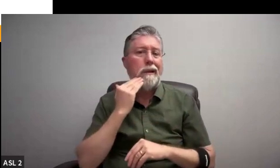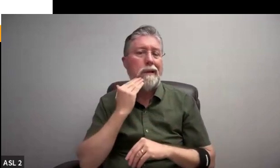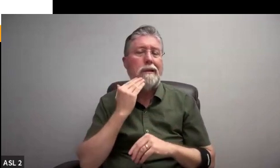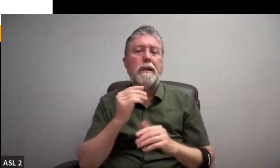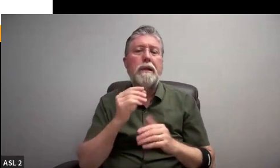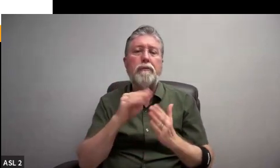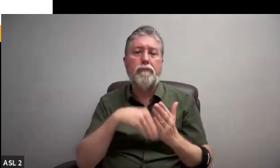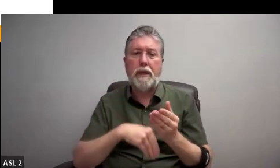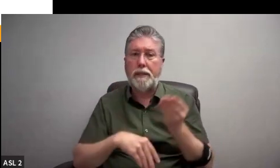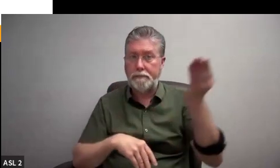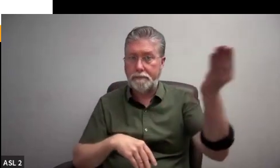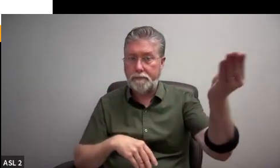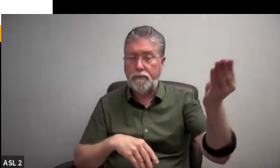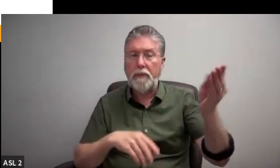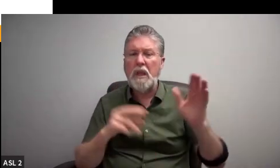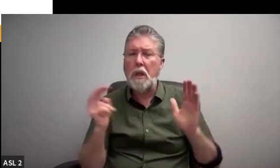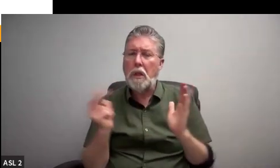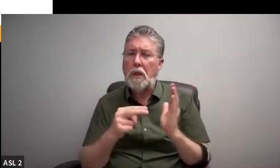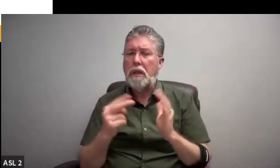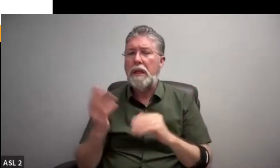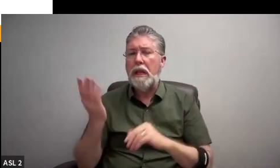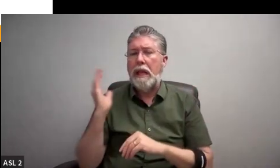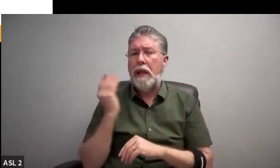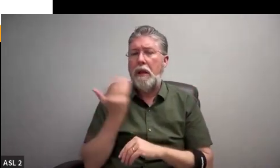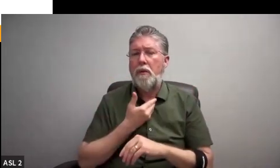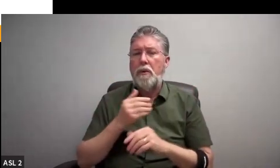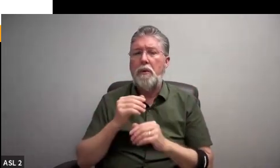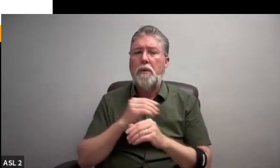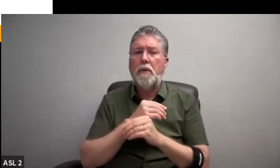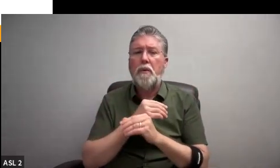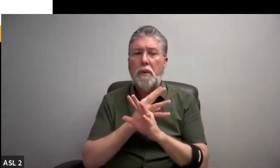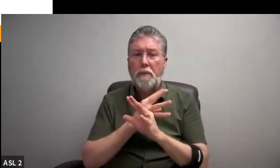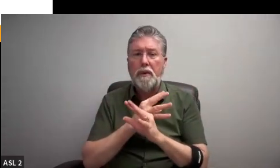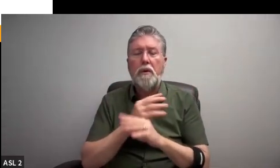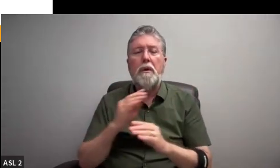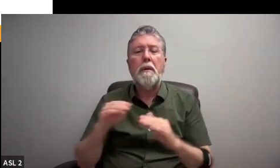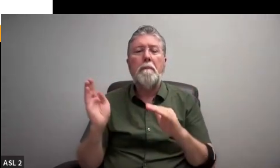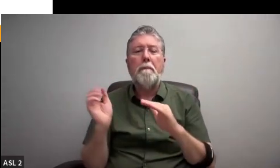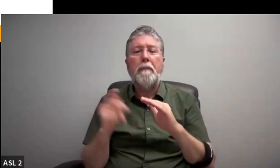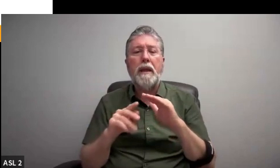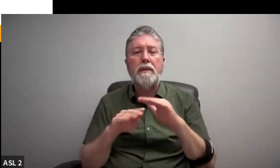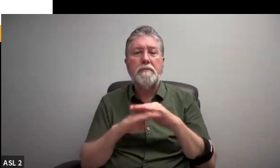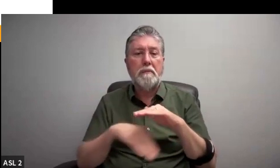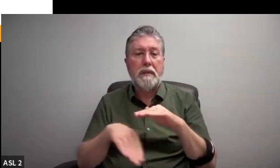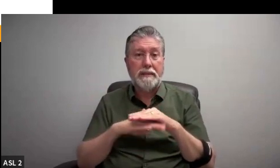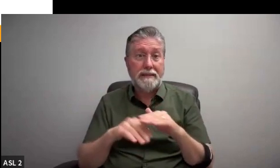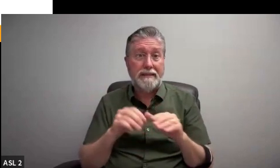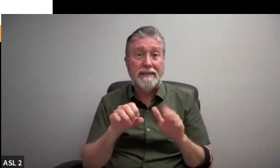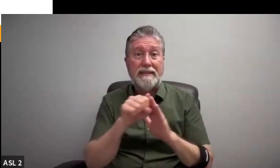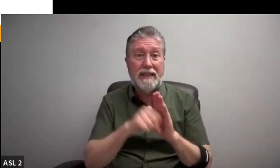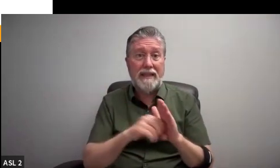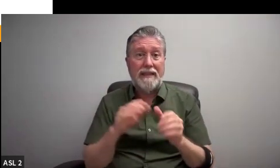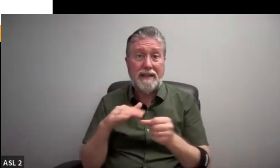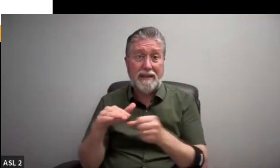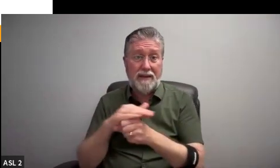to the Back-to-Basics webinar materials on state and area plans as well as funding formulas posted